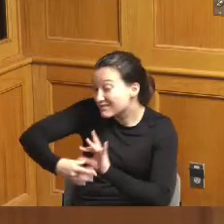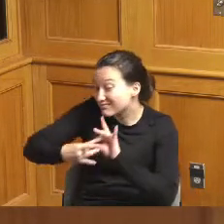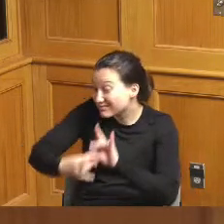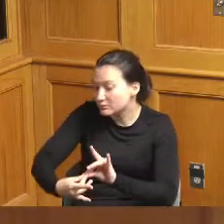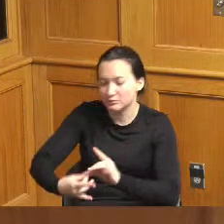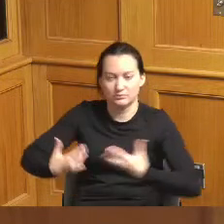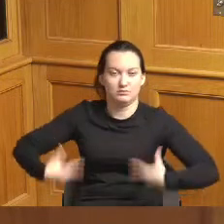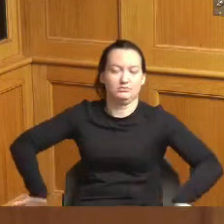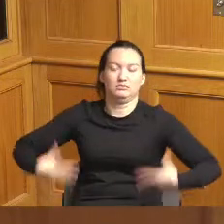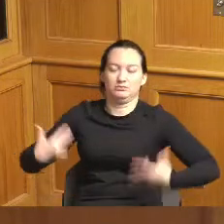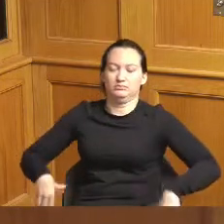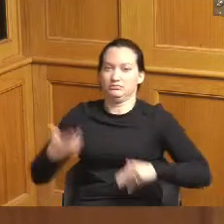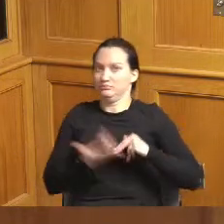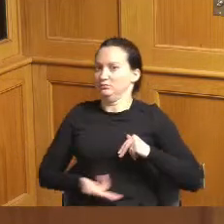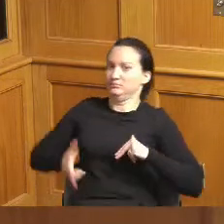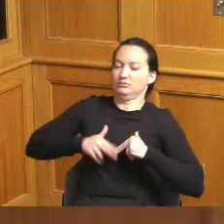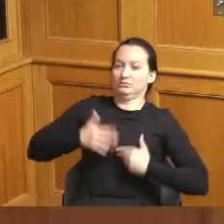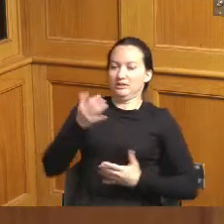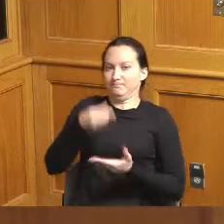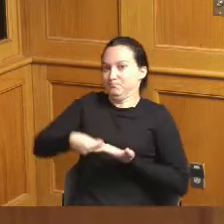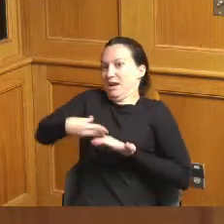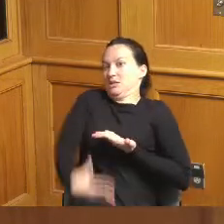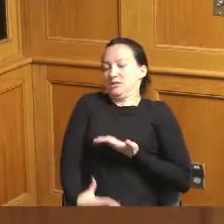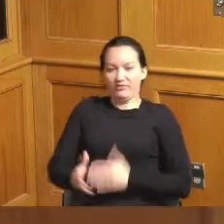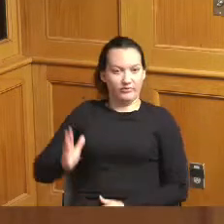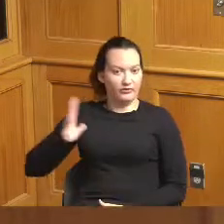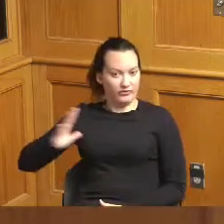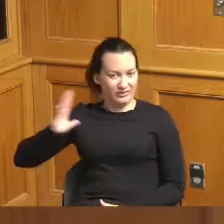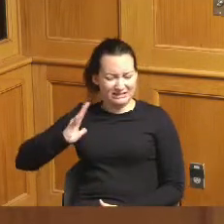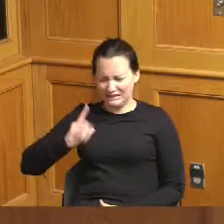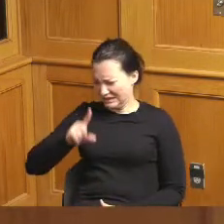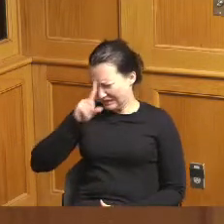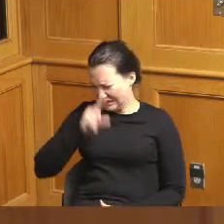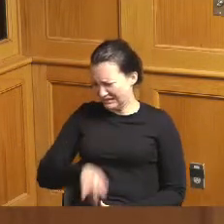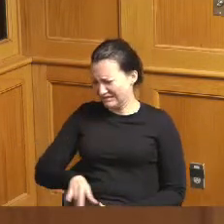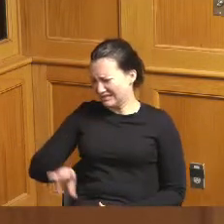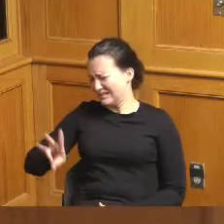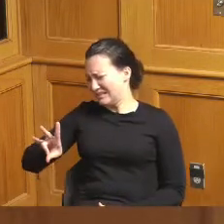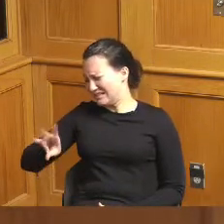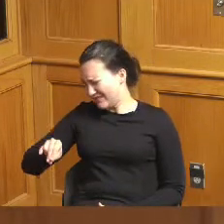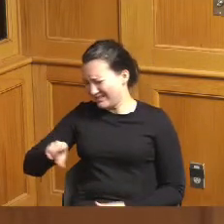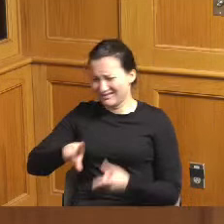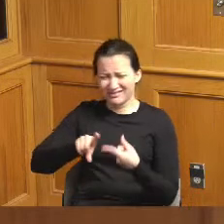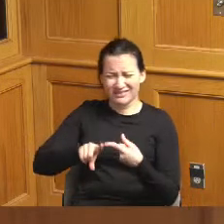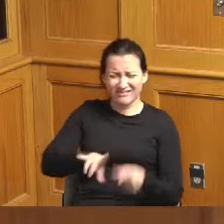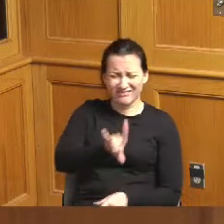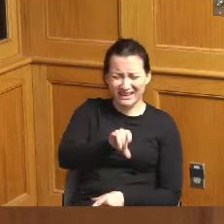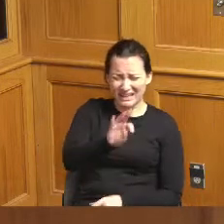was a very high at the time I think it was even in the 70 80 million dollar range to do that there's